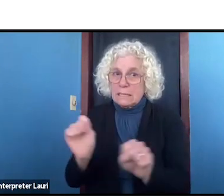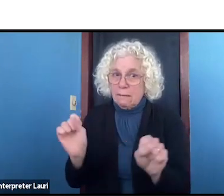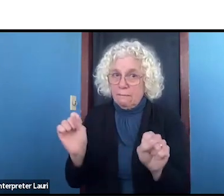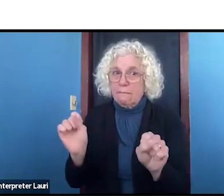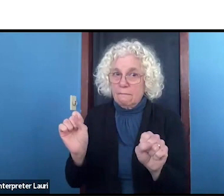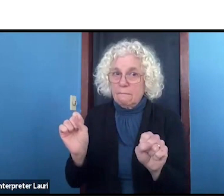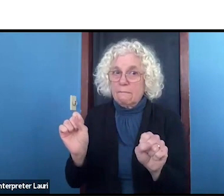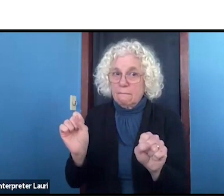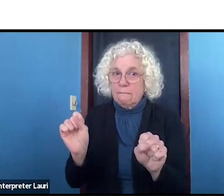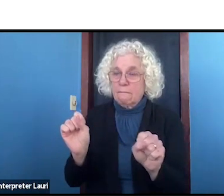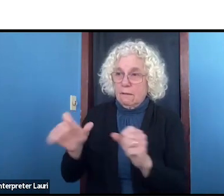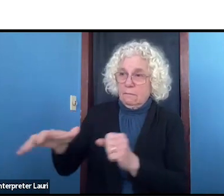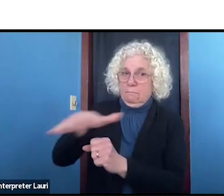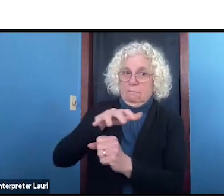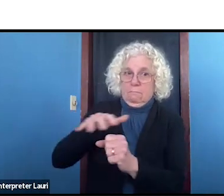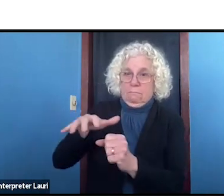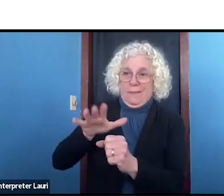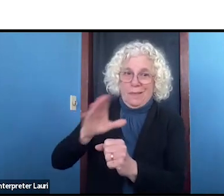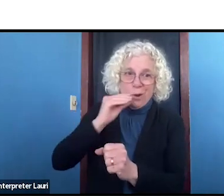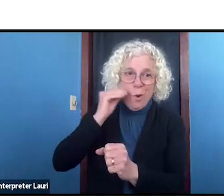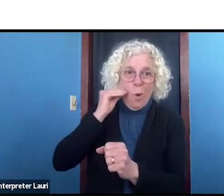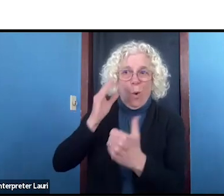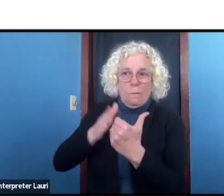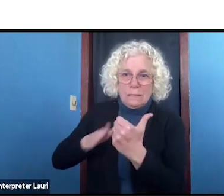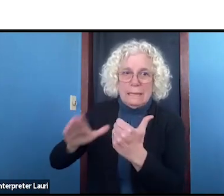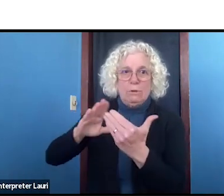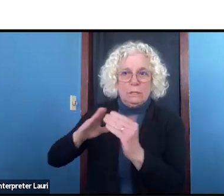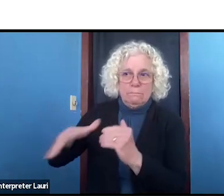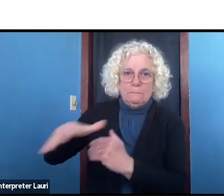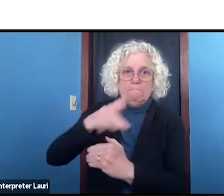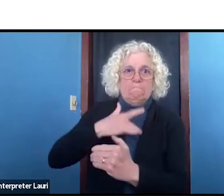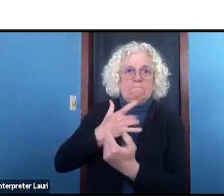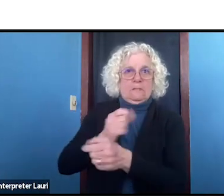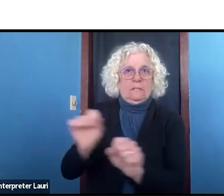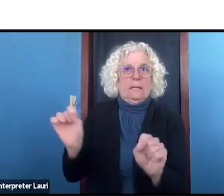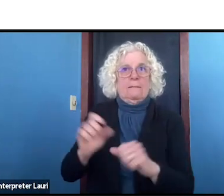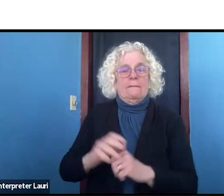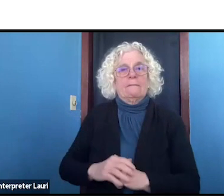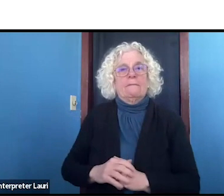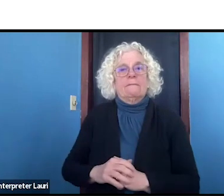in the area, in the home, in the house and the neighborhood and community, and most importantly,